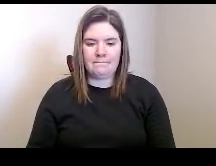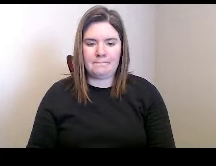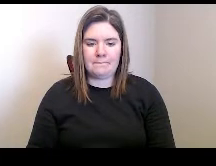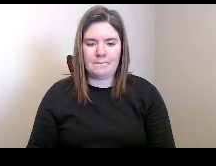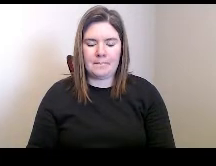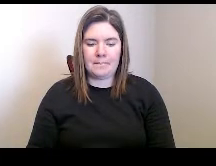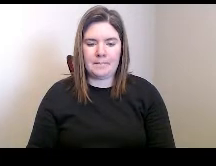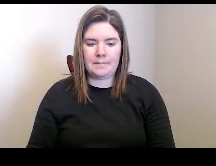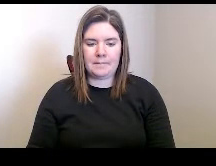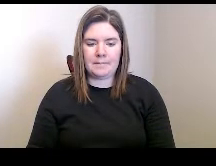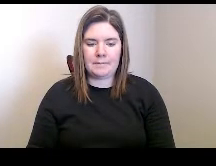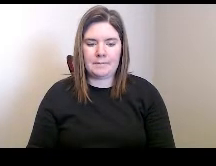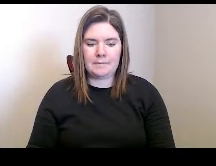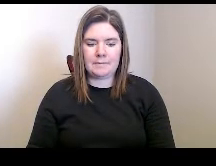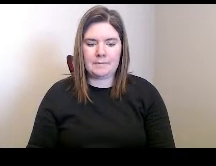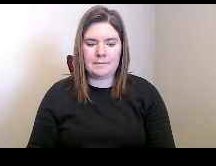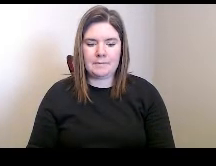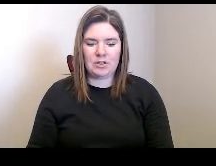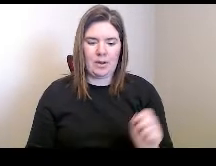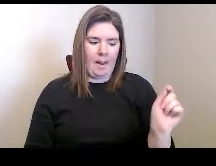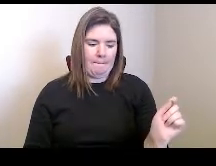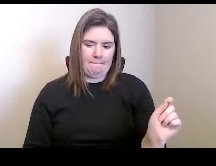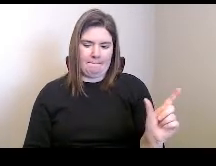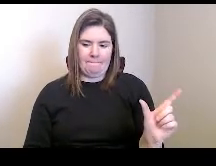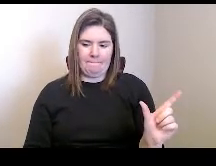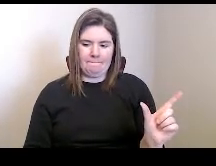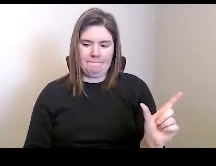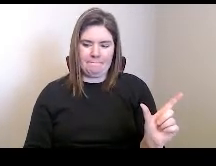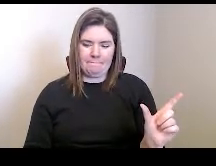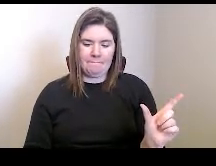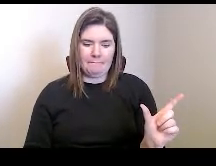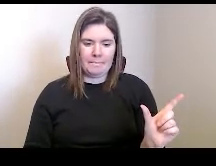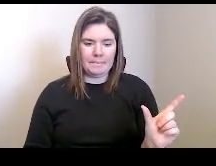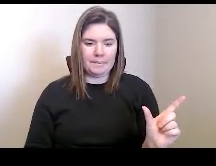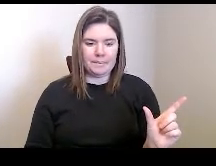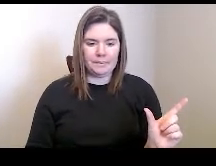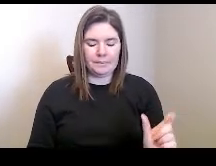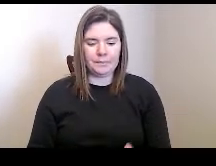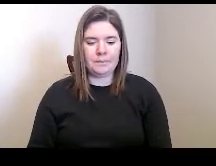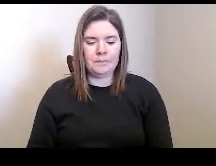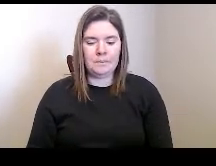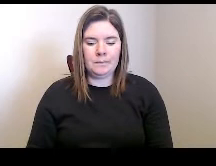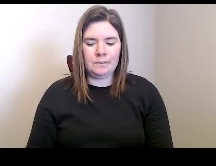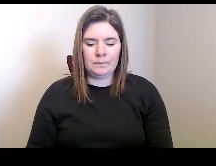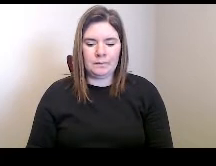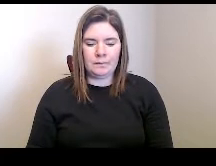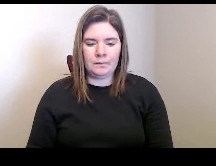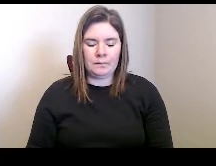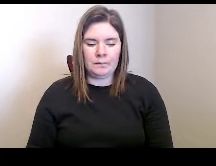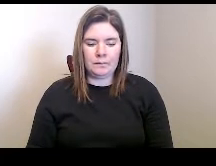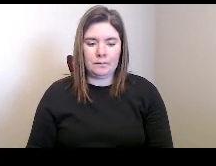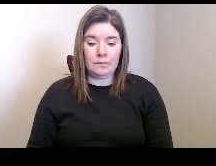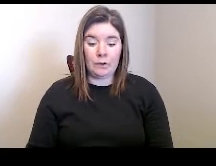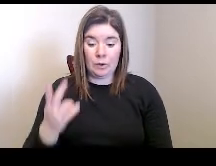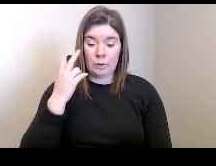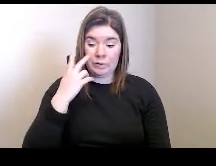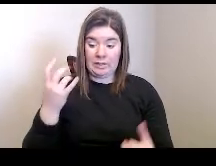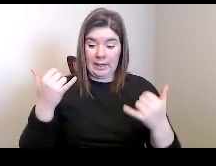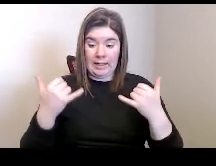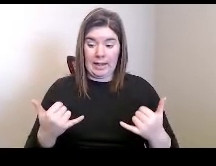And it does open over here on the left. You can navigate to it with keyboard commands as well. And you'll see now that my heading, heading level